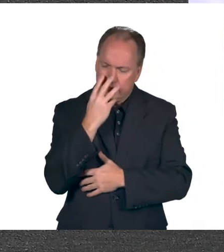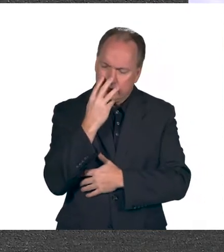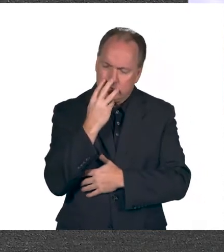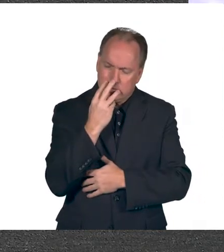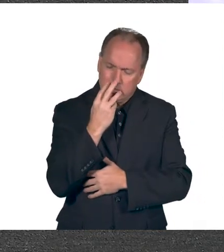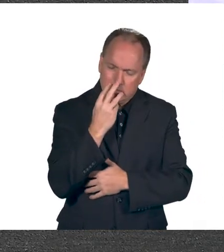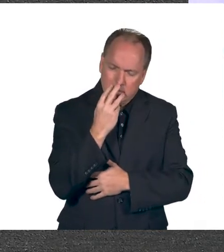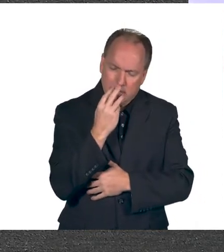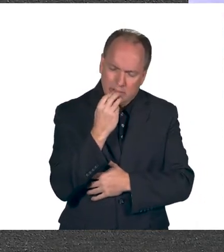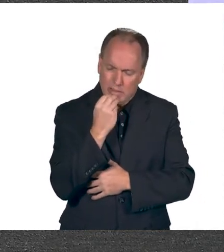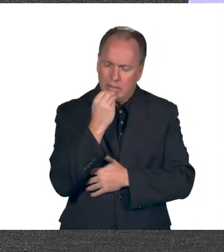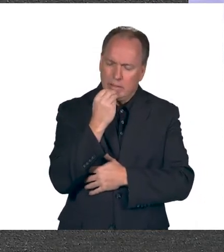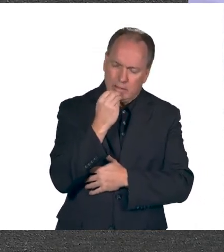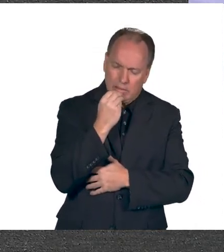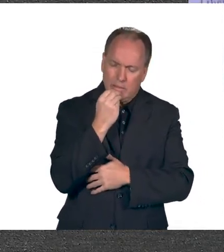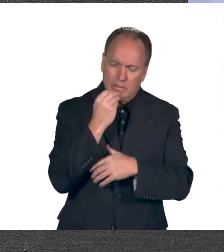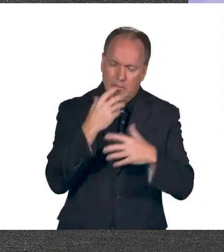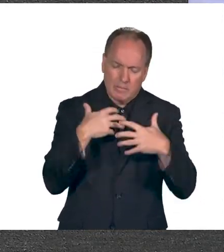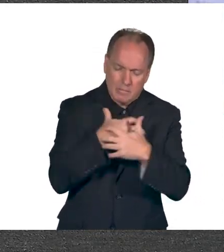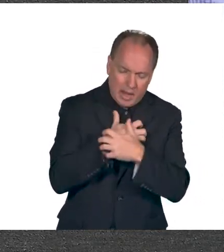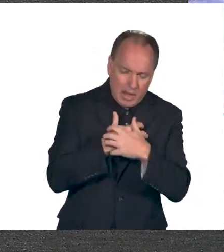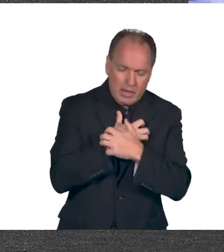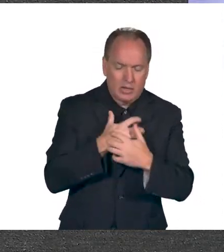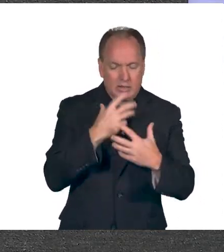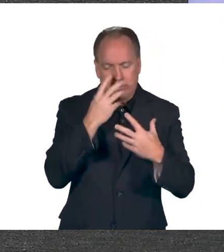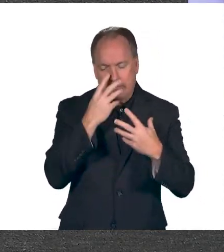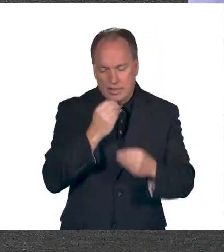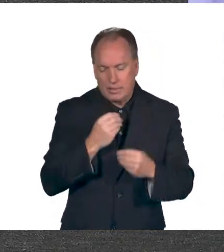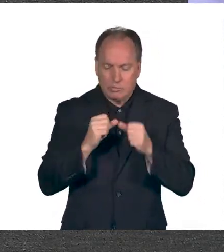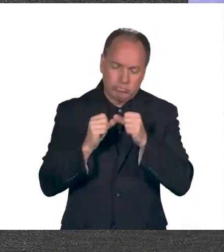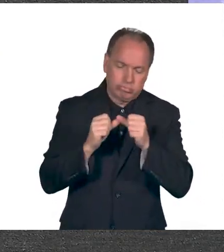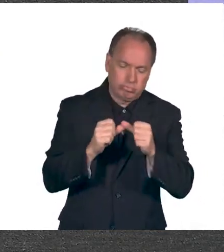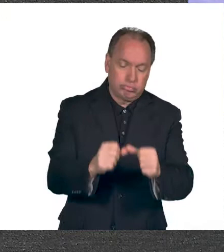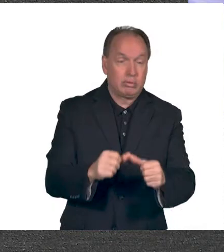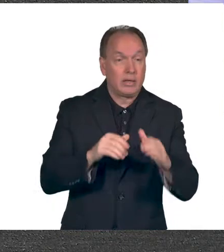sleep threw the party in his very own lair."